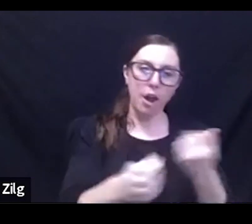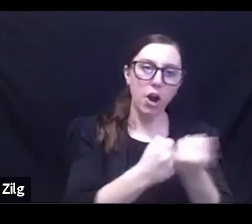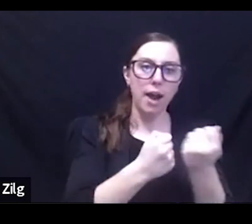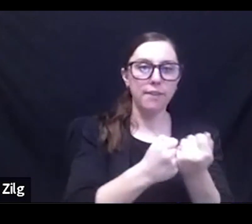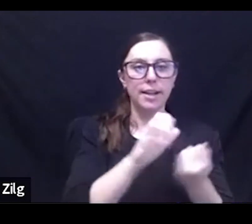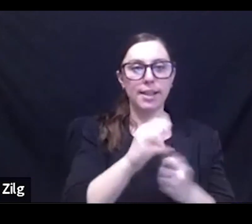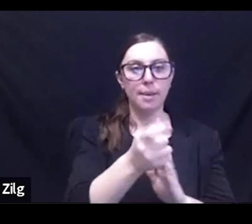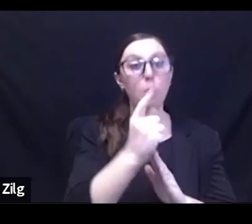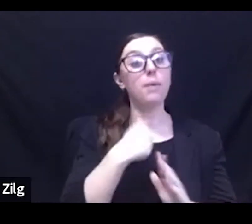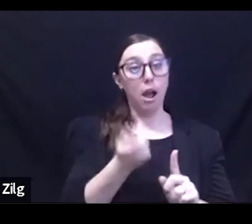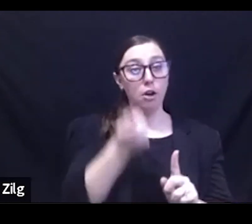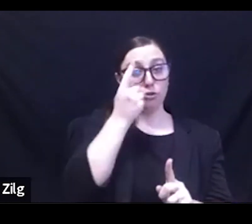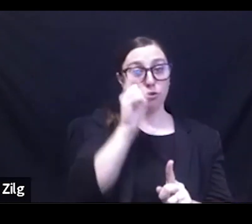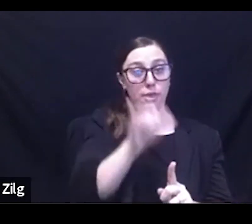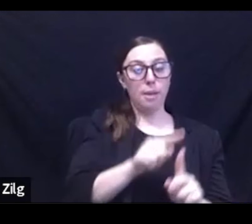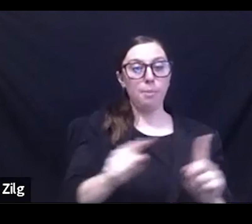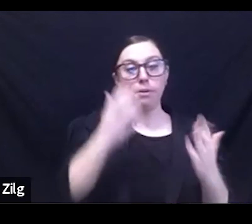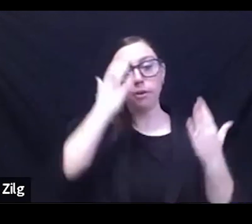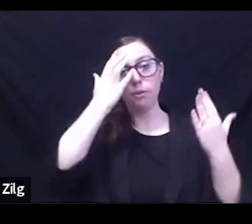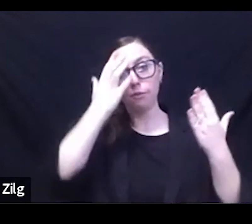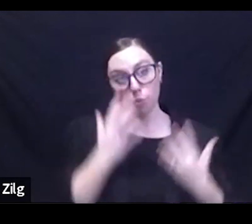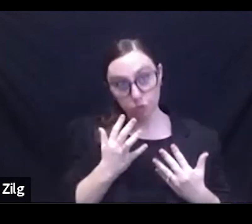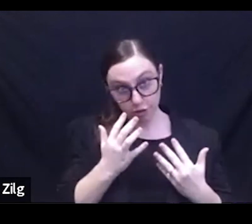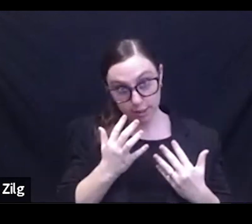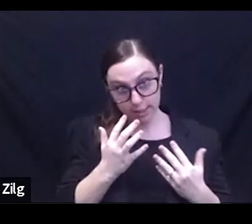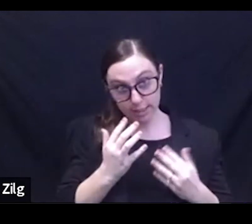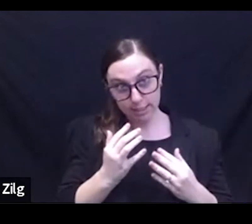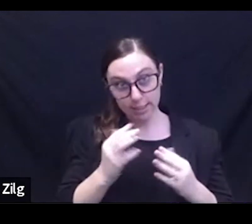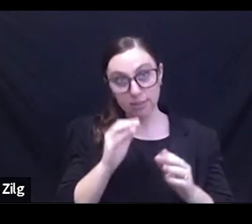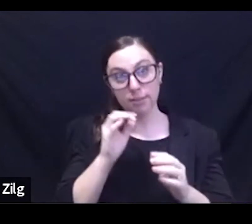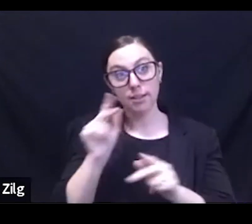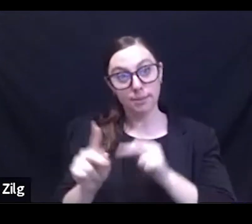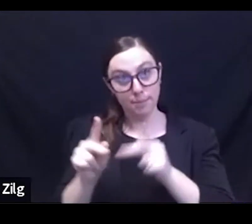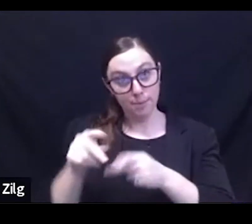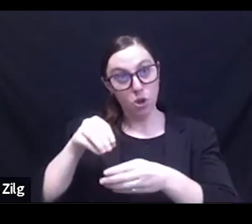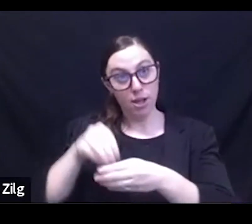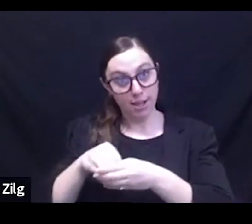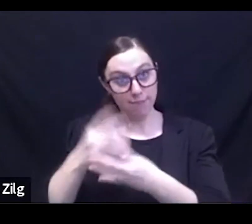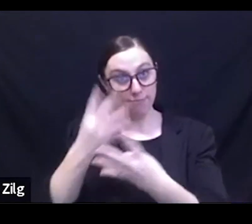advocate, I understood that but unfortunately individuals in the corrections system and jail